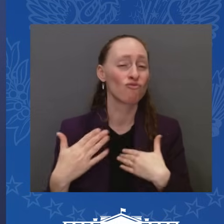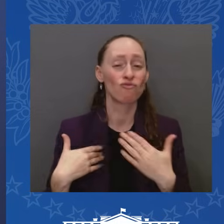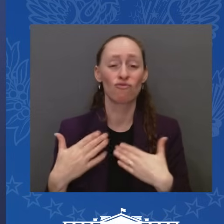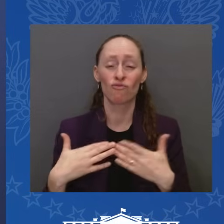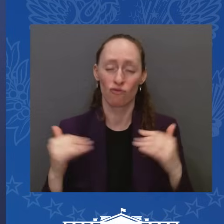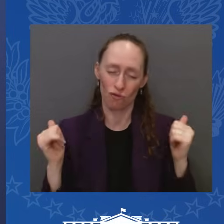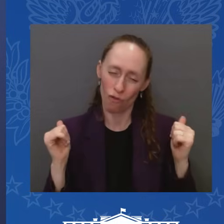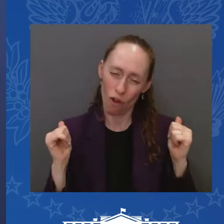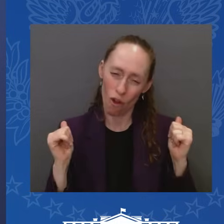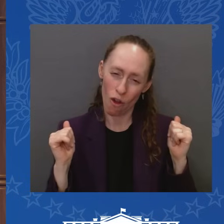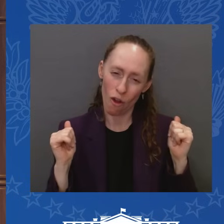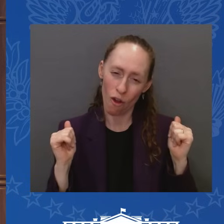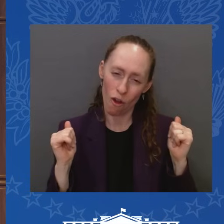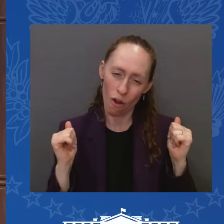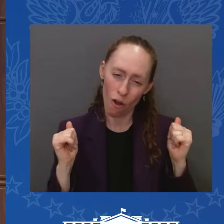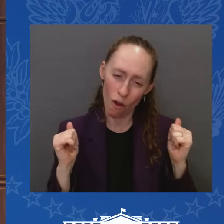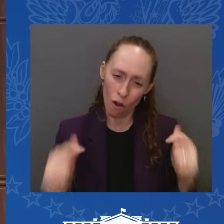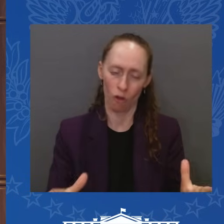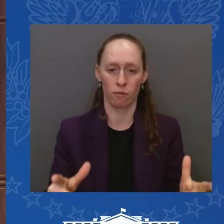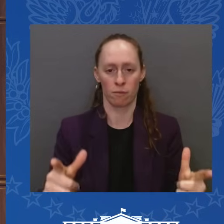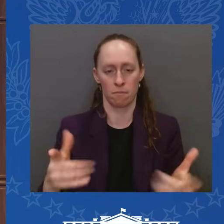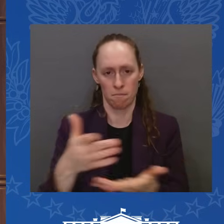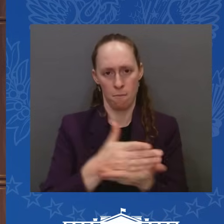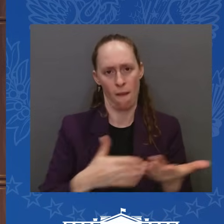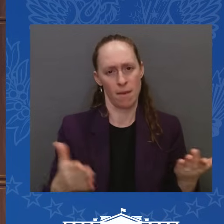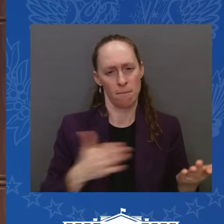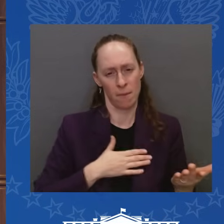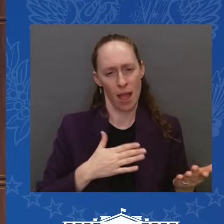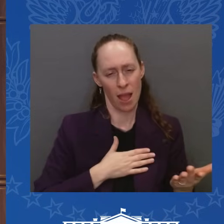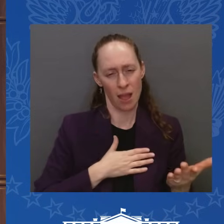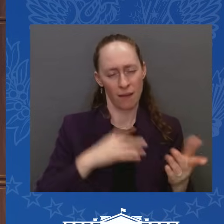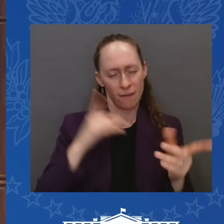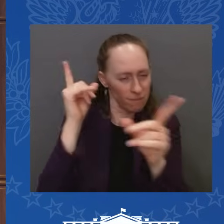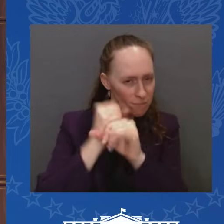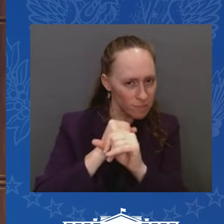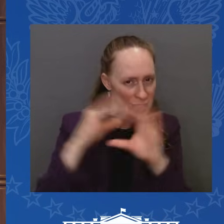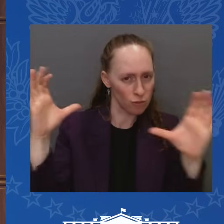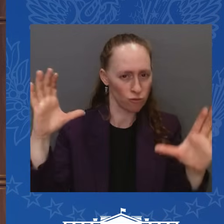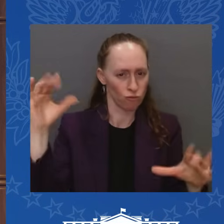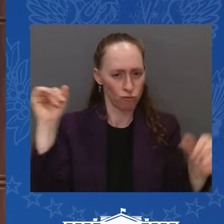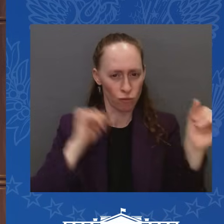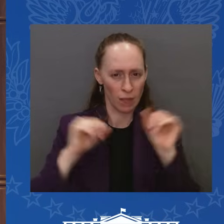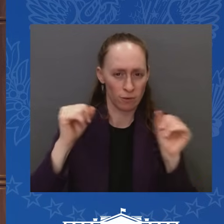It's working. We're creating good jobs in communities all across the country, including places where,